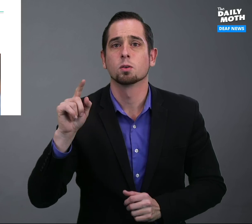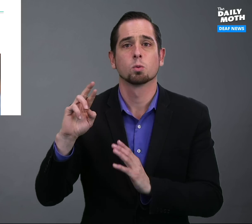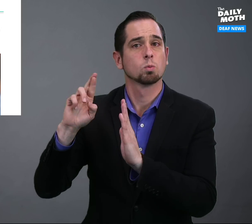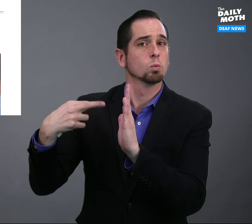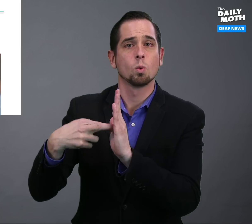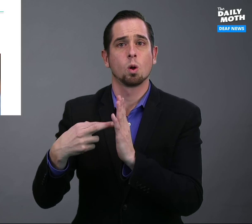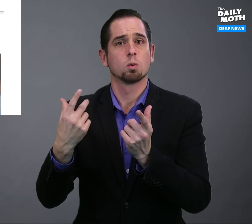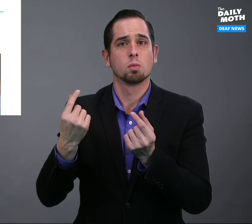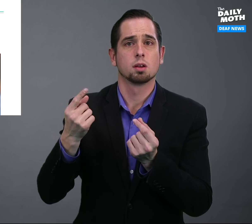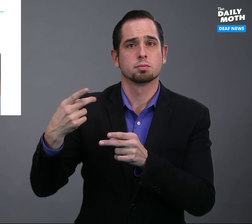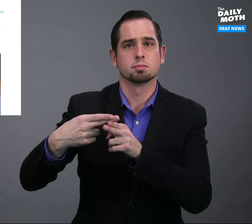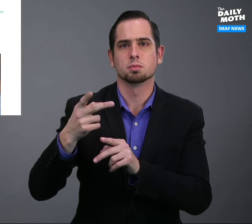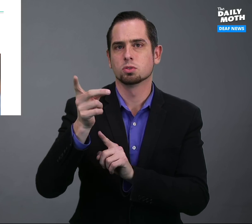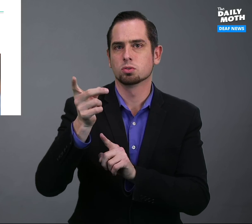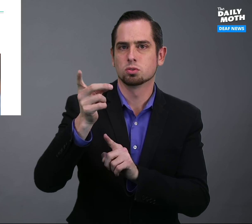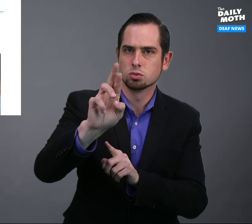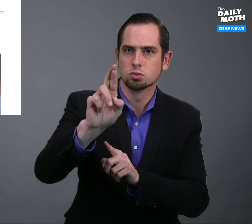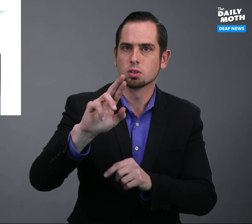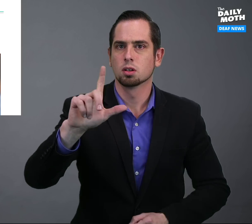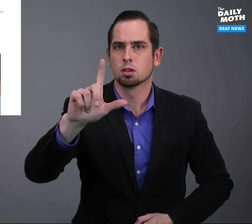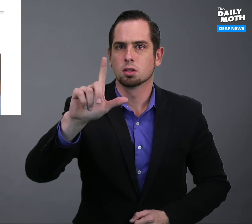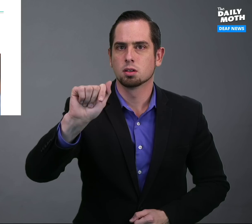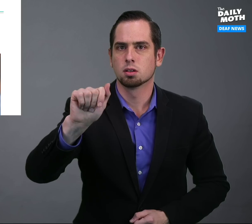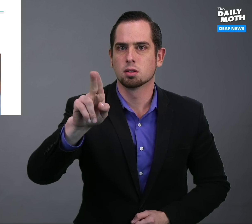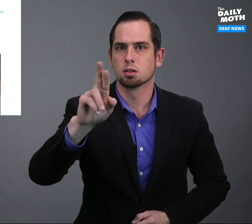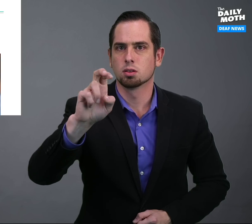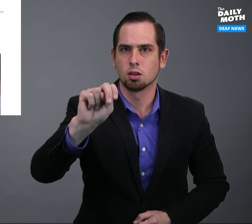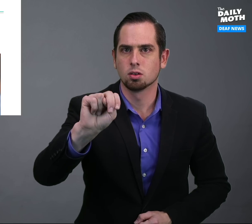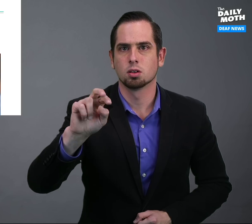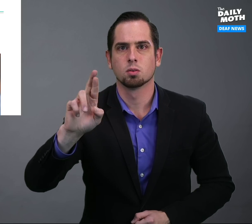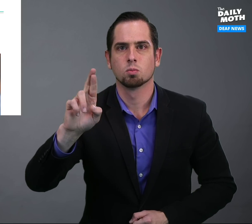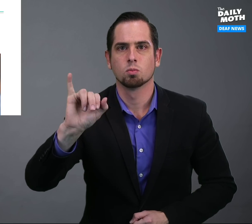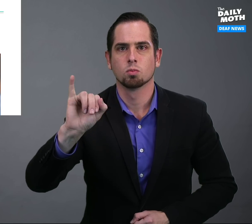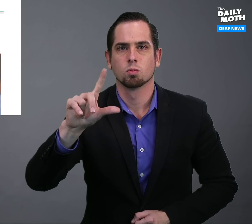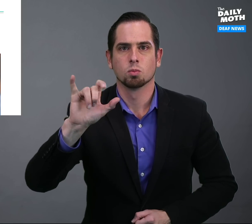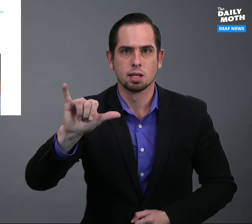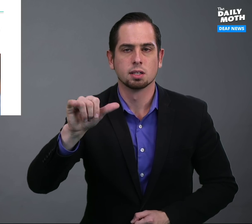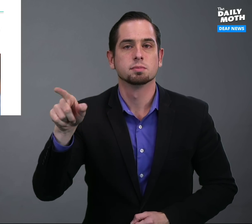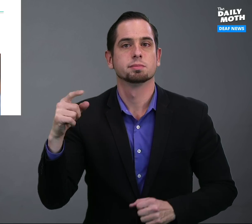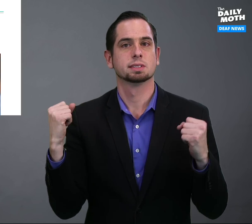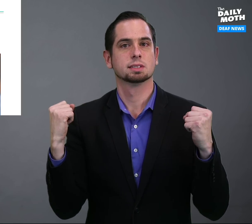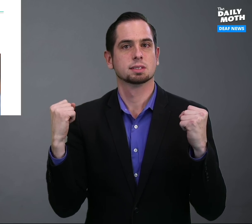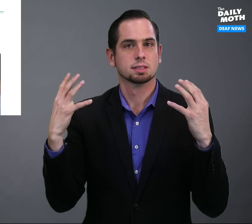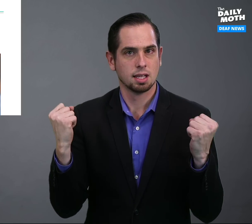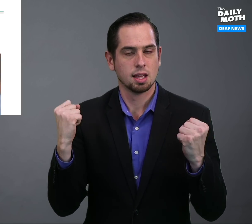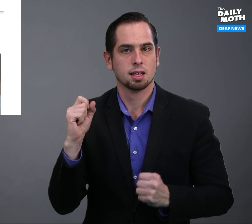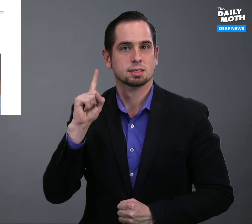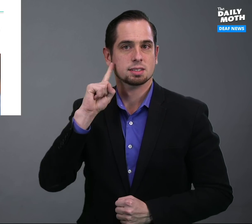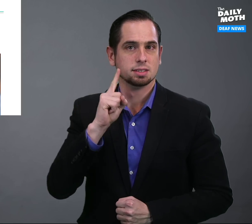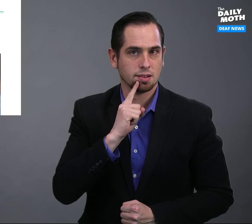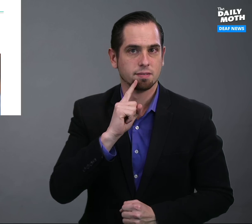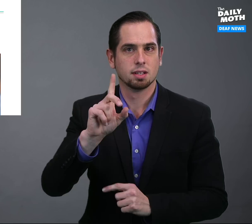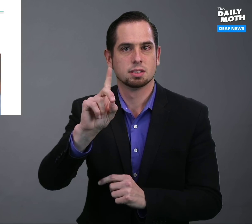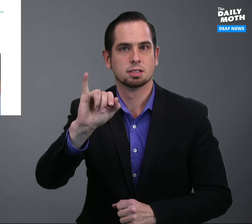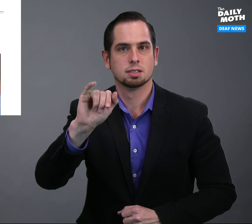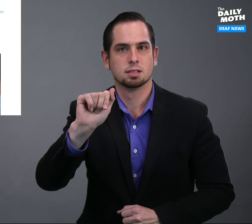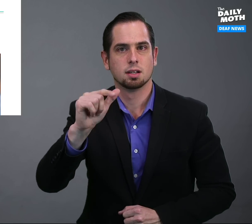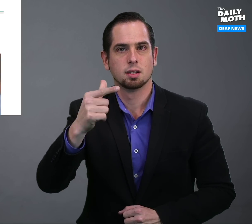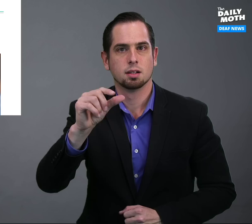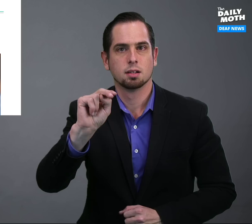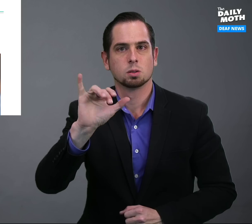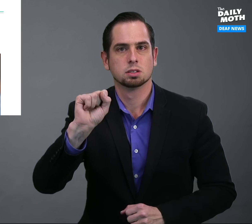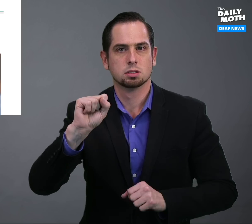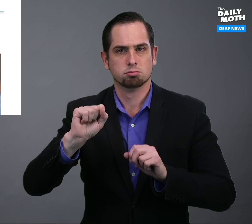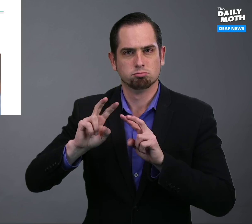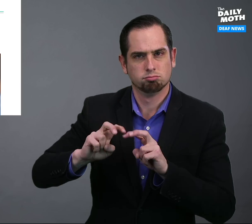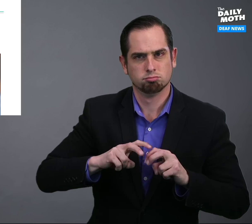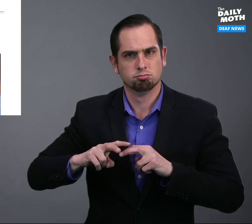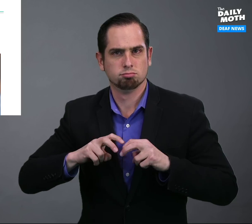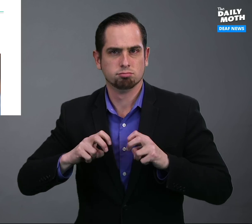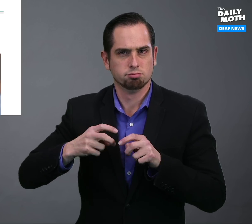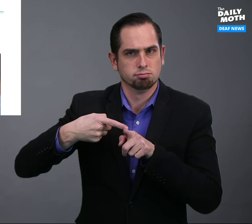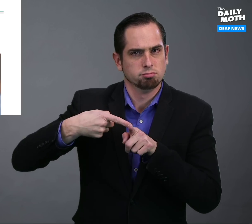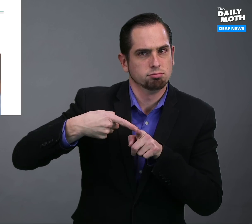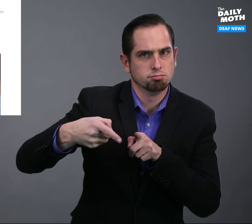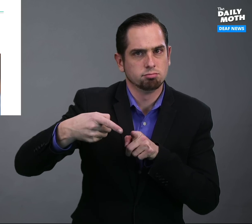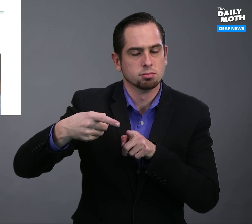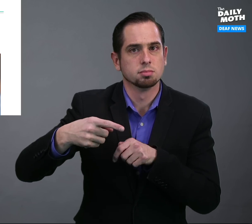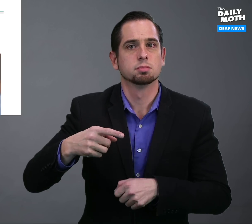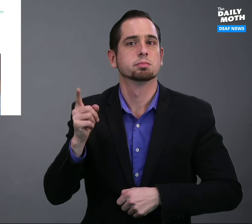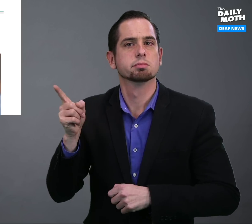the role is Dr. Lauren Riley, a signing deaf diagnostics expert.